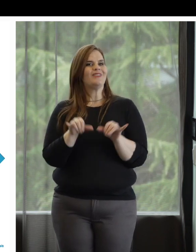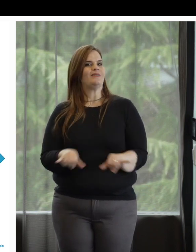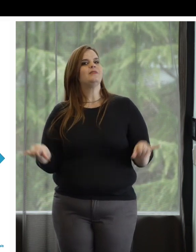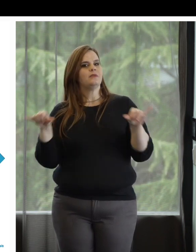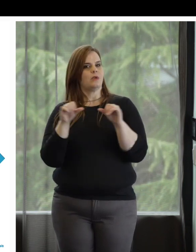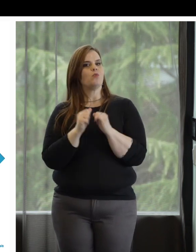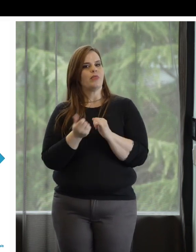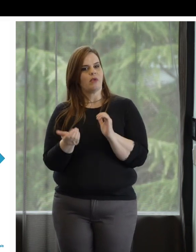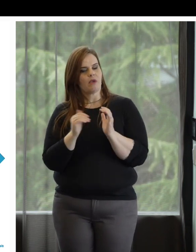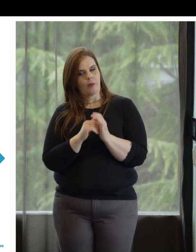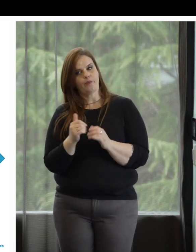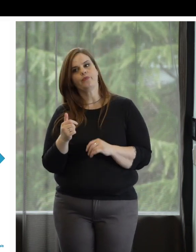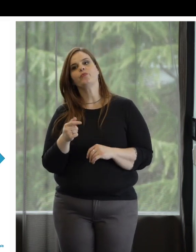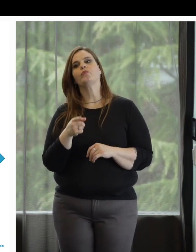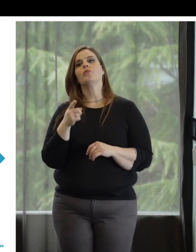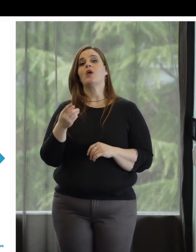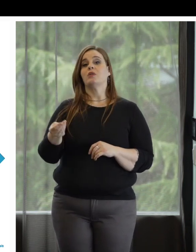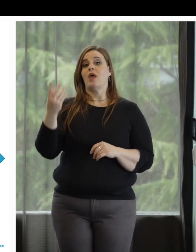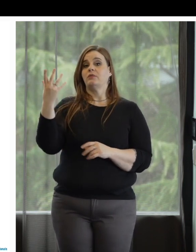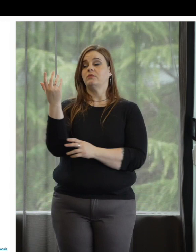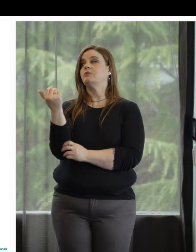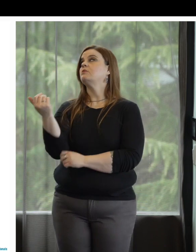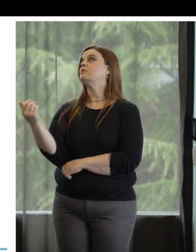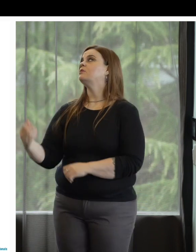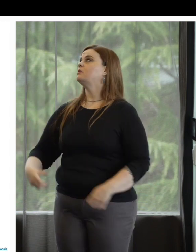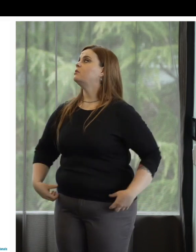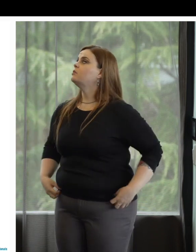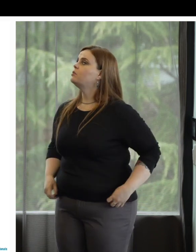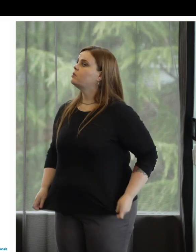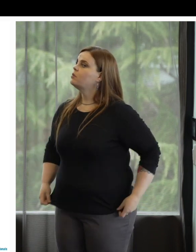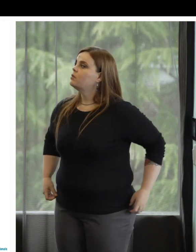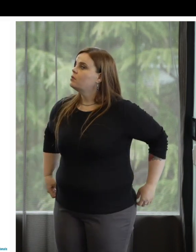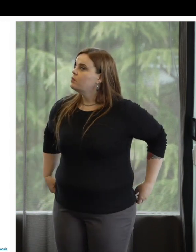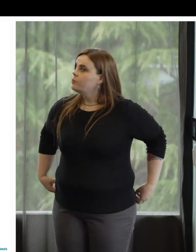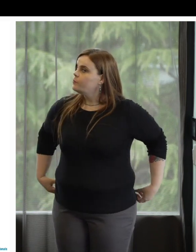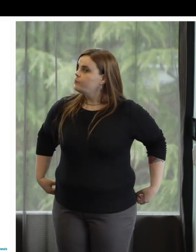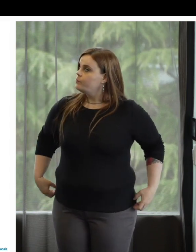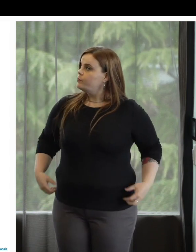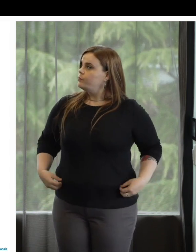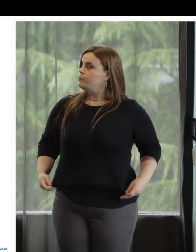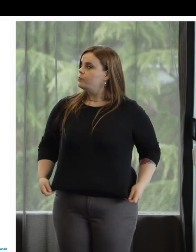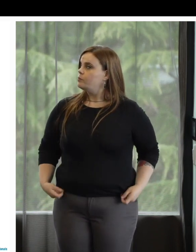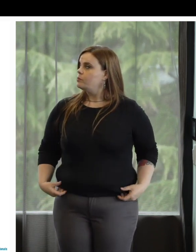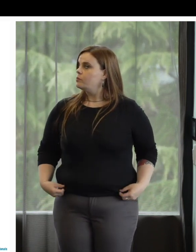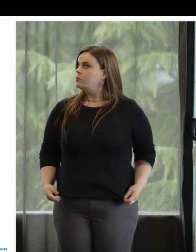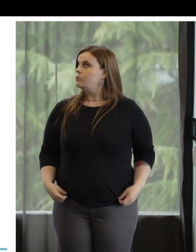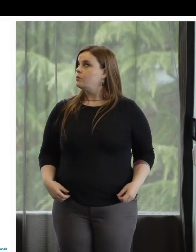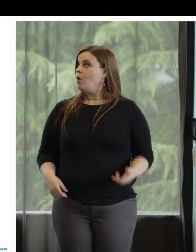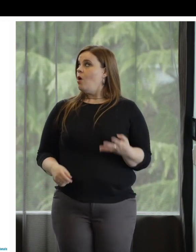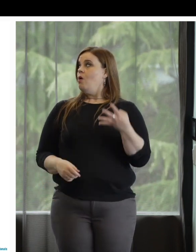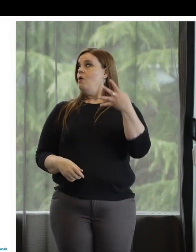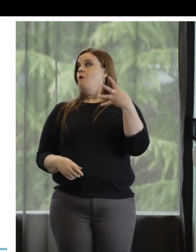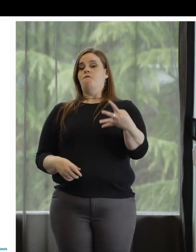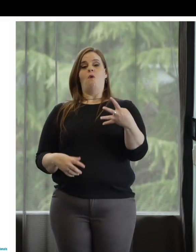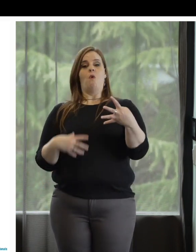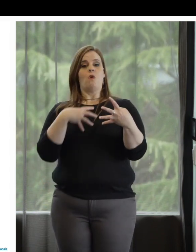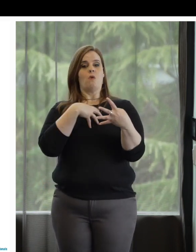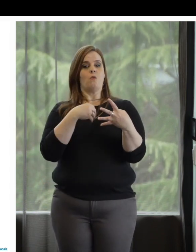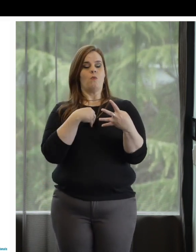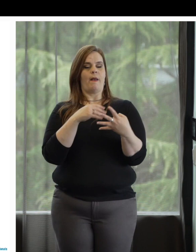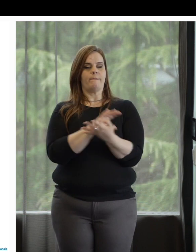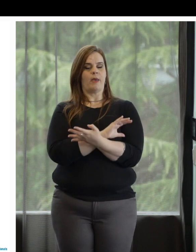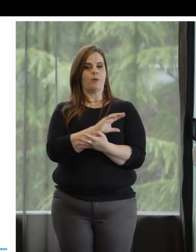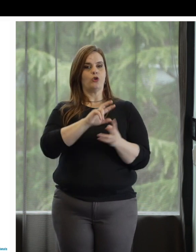. . . So the four white paper topics that we looked at